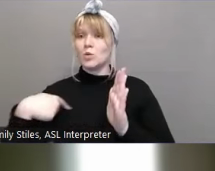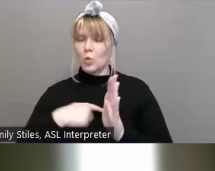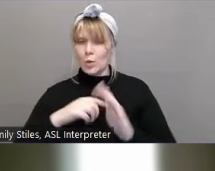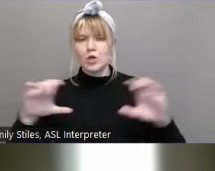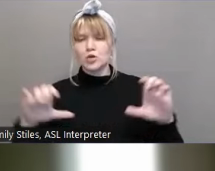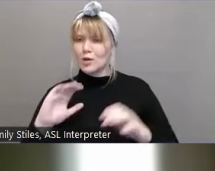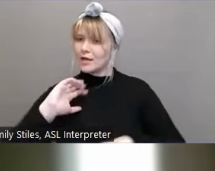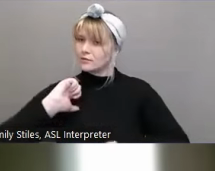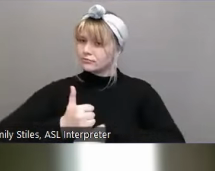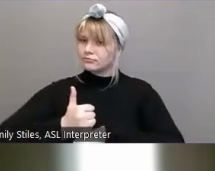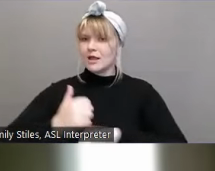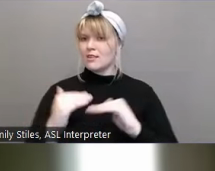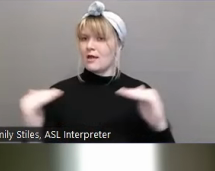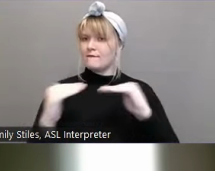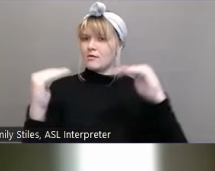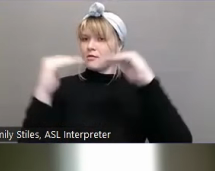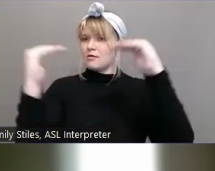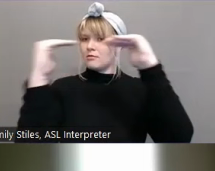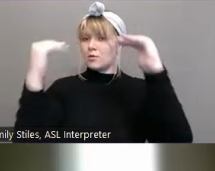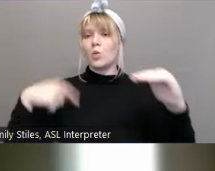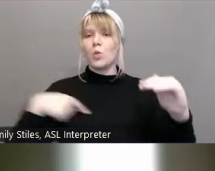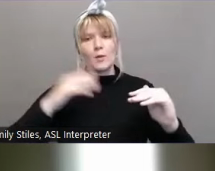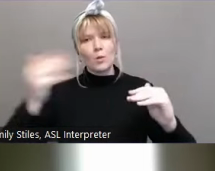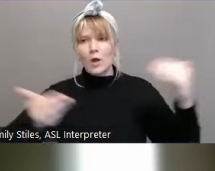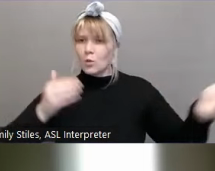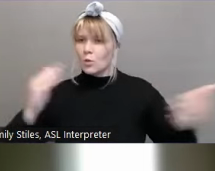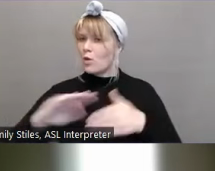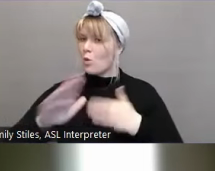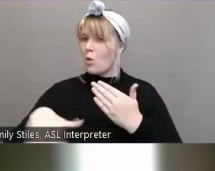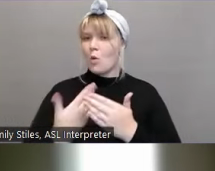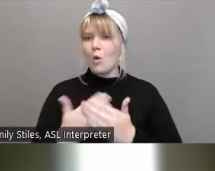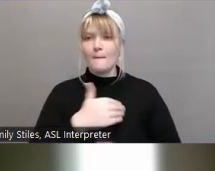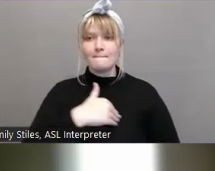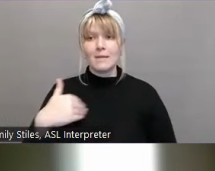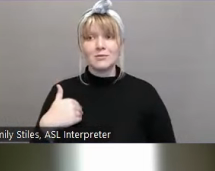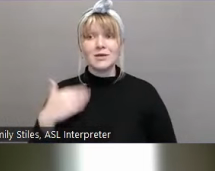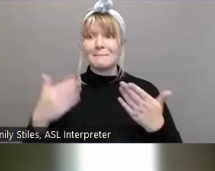so that we’re welcoming to new members who may not know the alphabet soup.